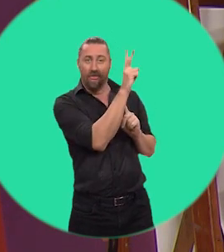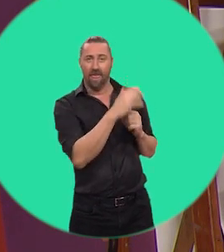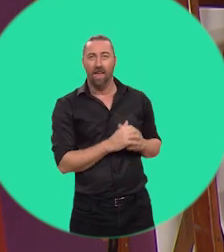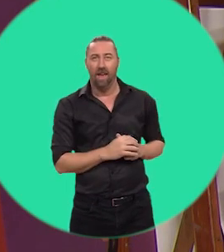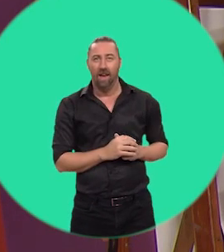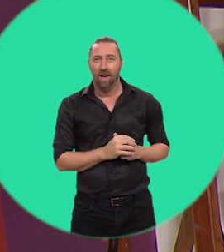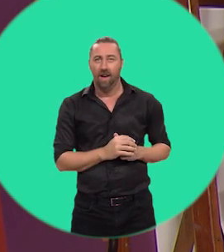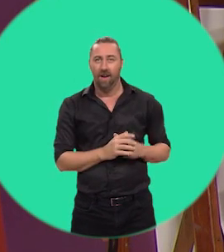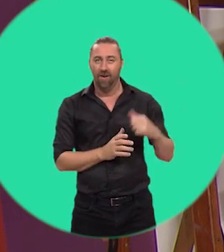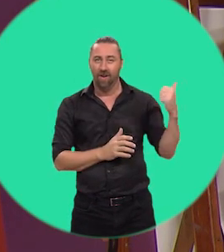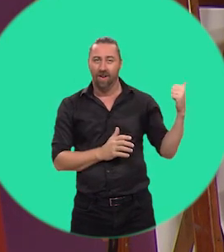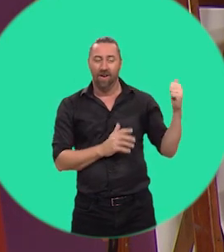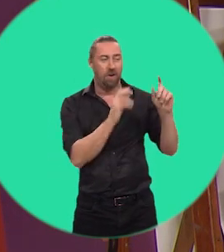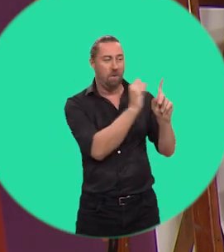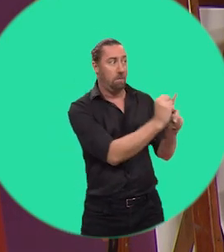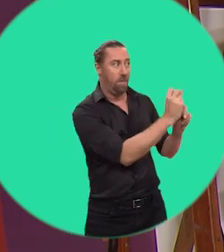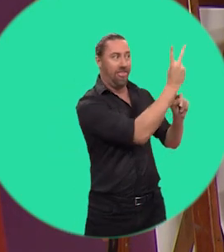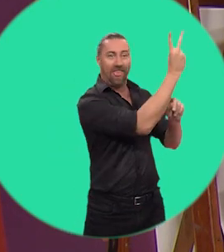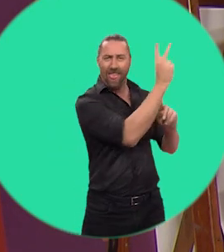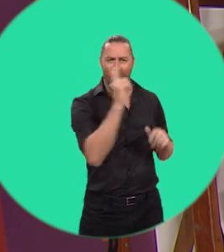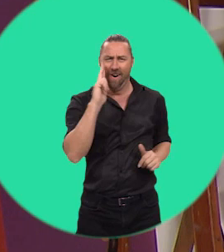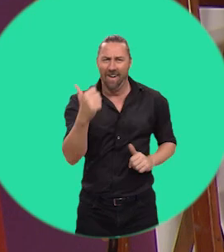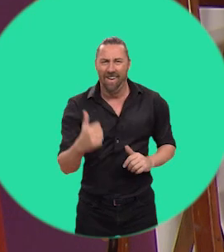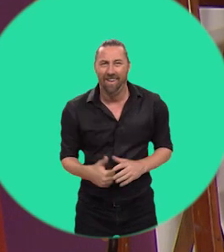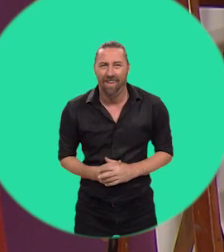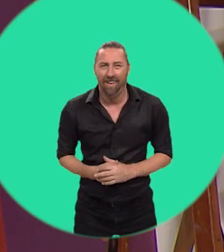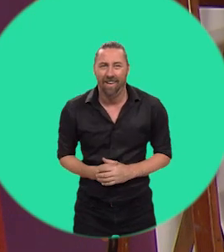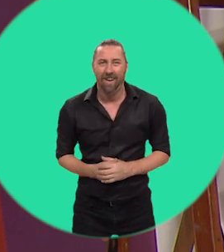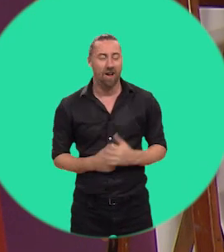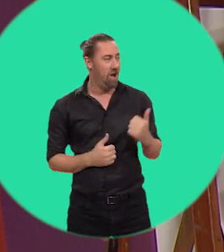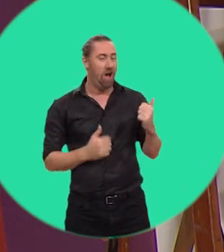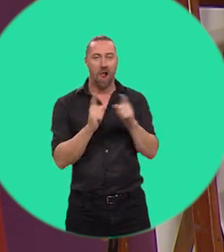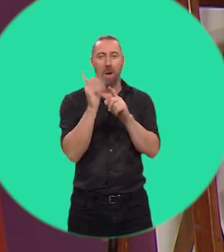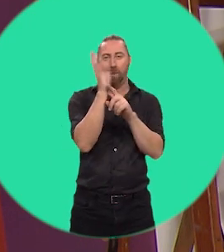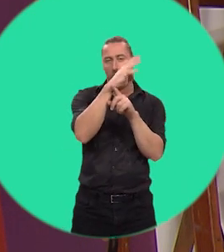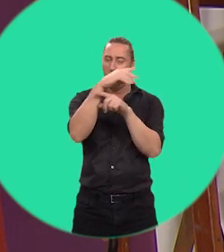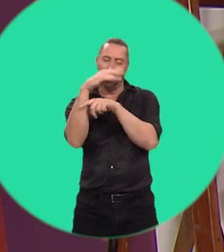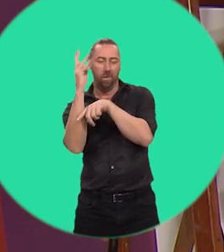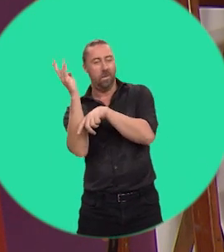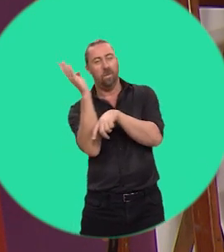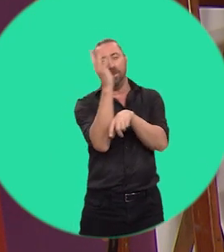and another two sprouts over on the other side. And already it looks like they're waving in the water.